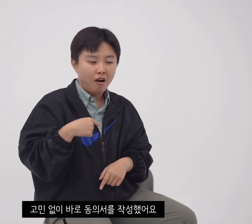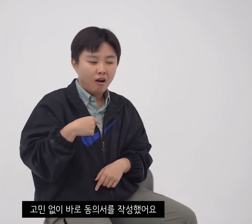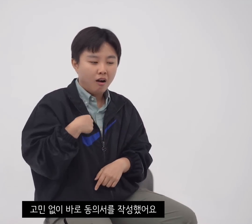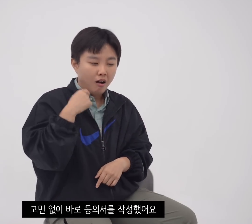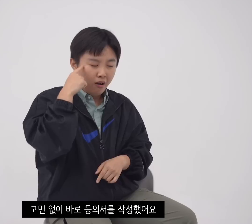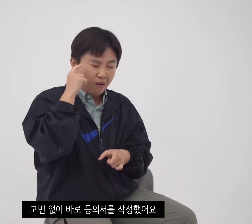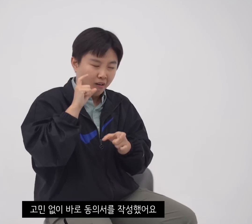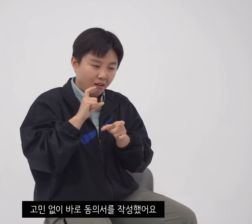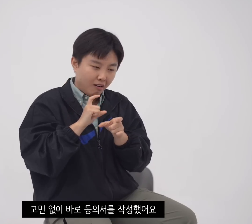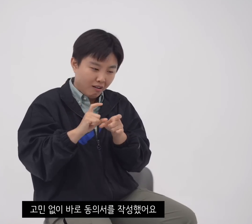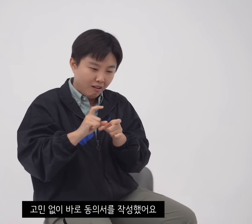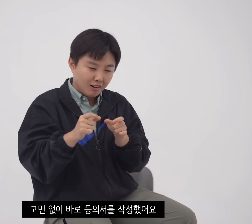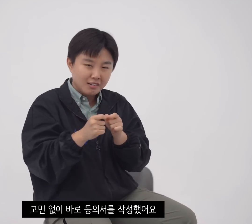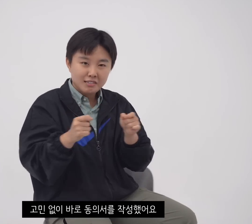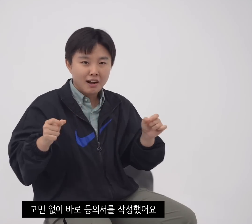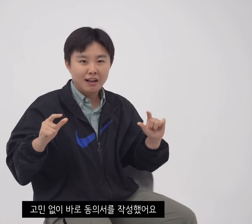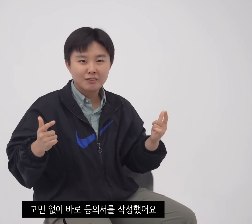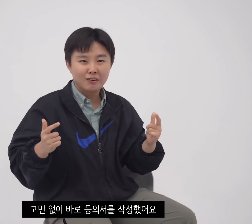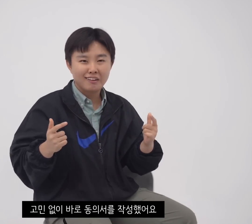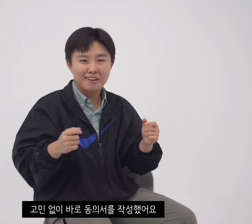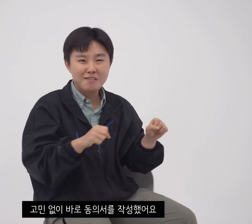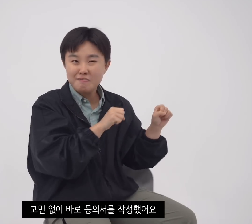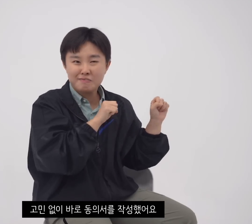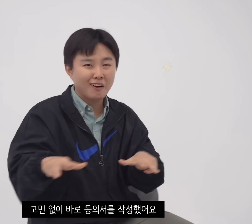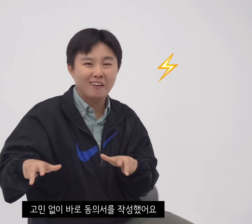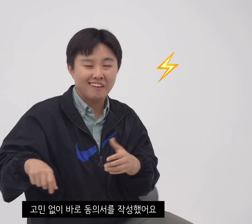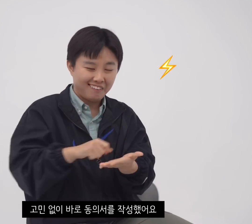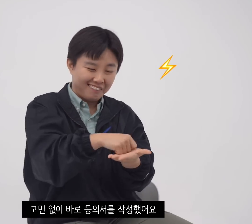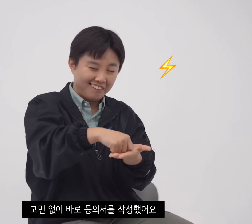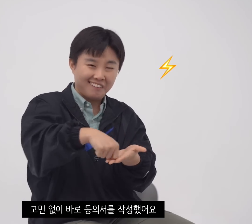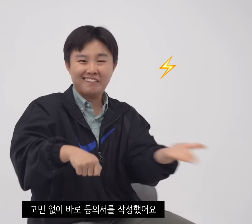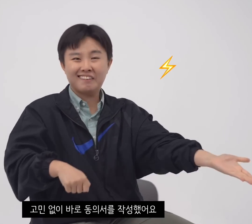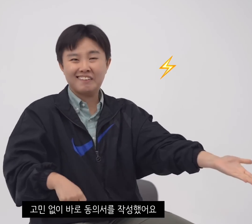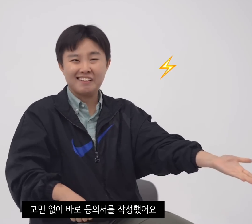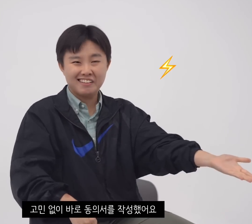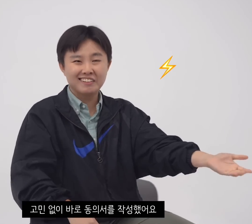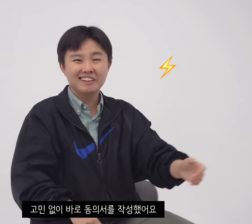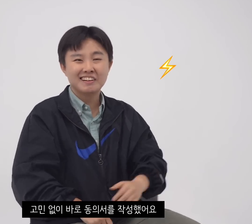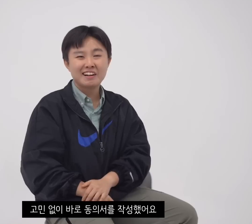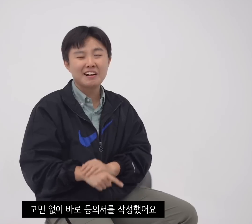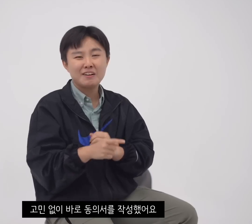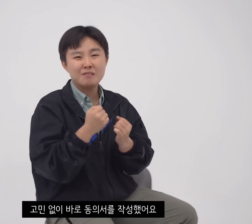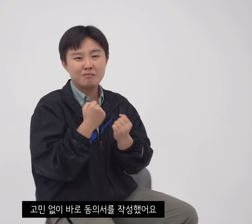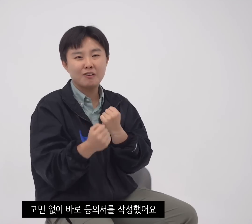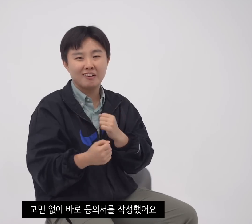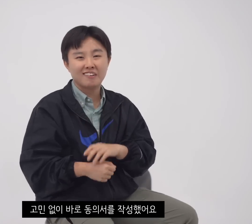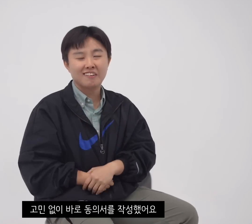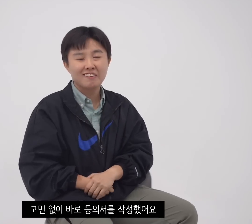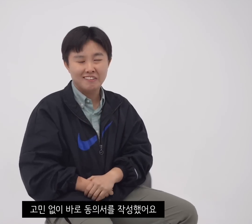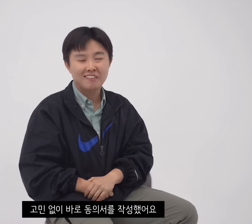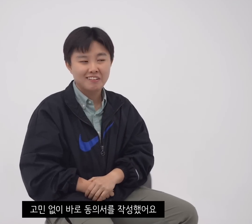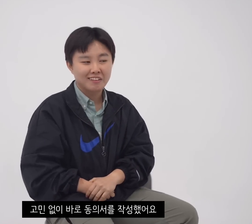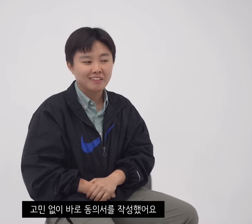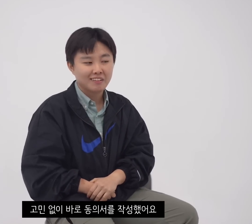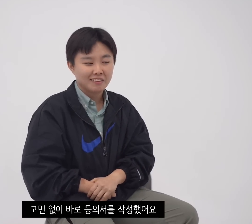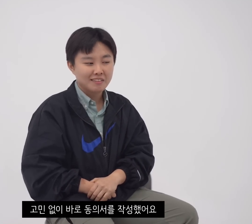I signed it right away without hesitation.